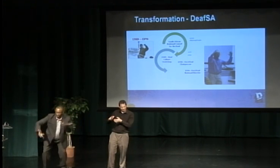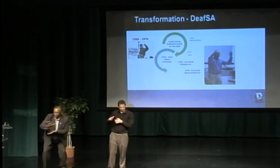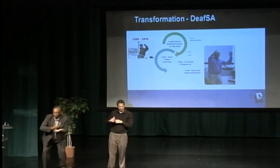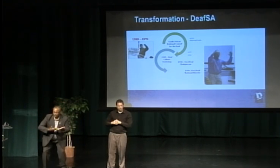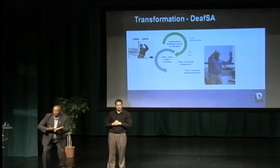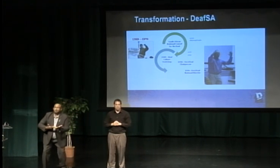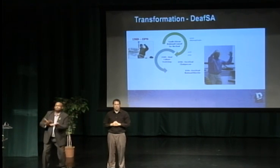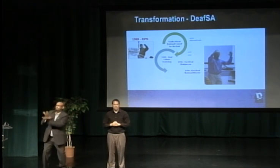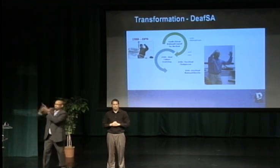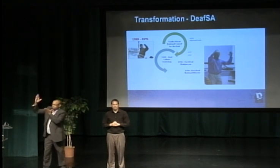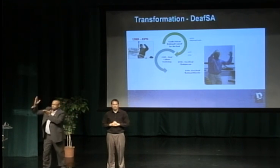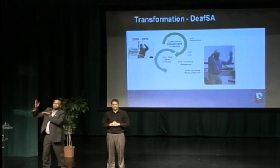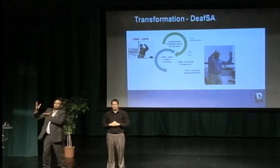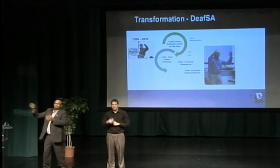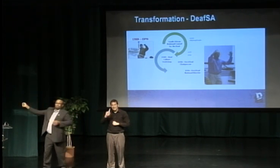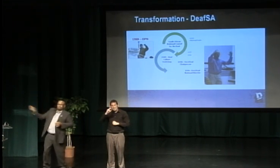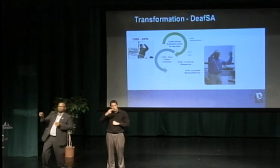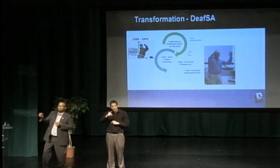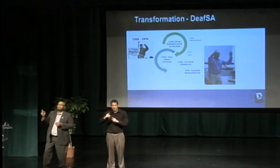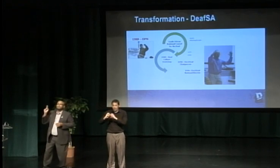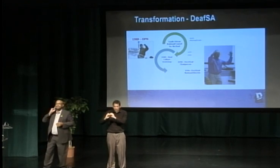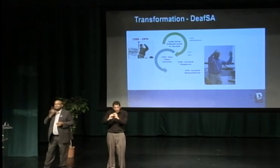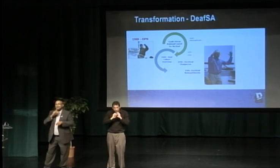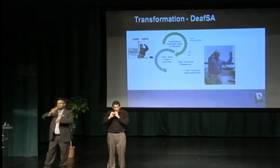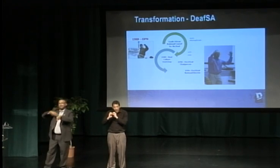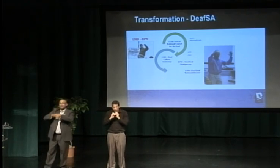And we finally protested that and demanded